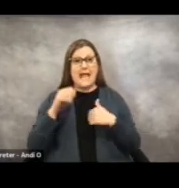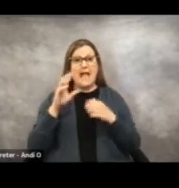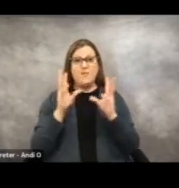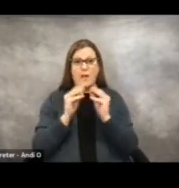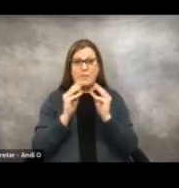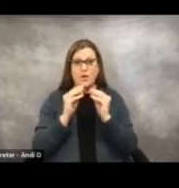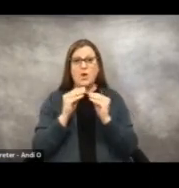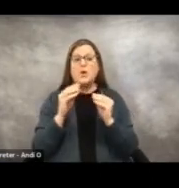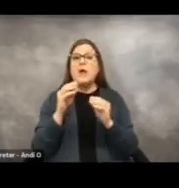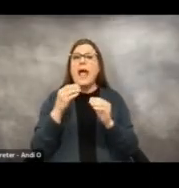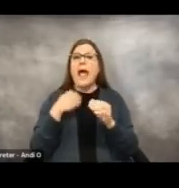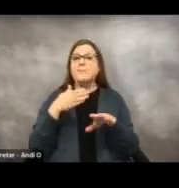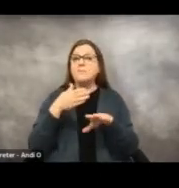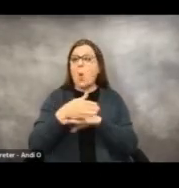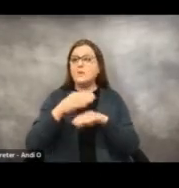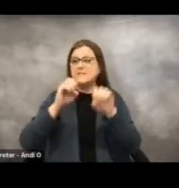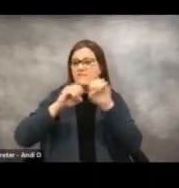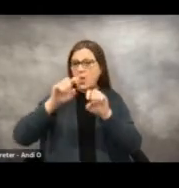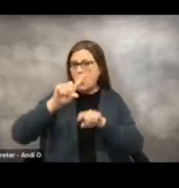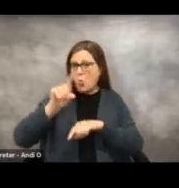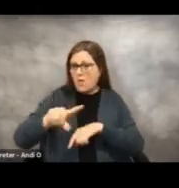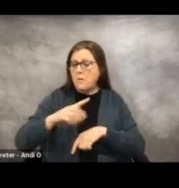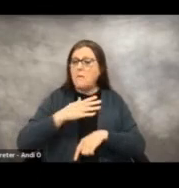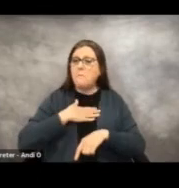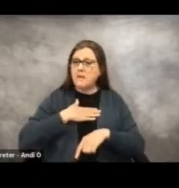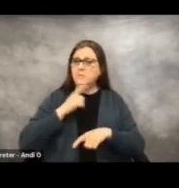questions so please be prepared to interact during those polling